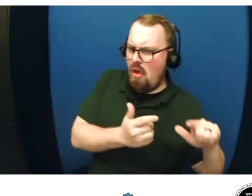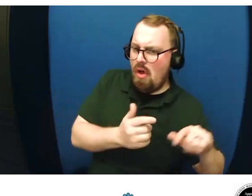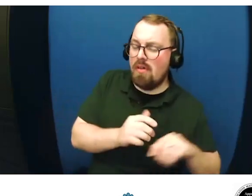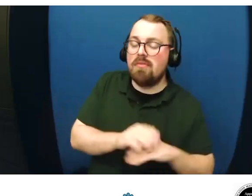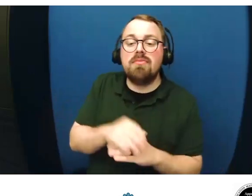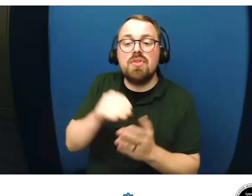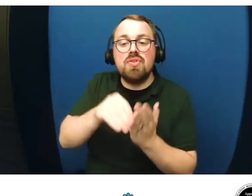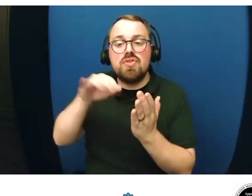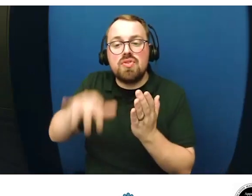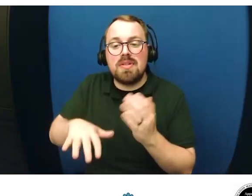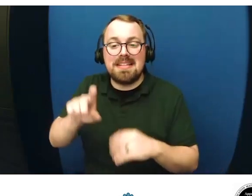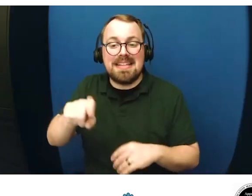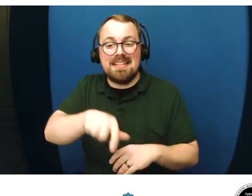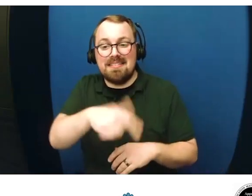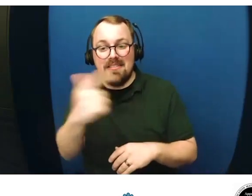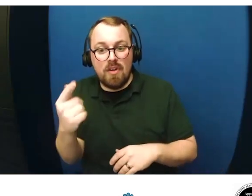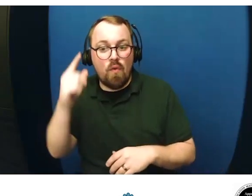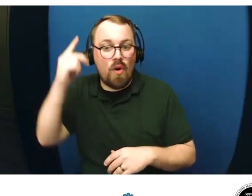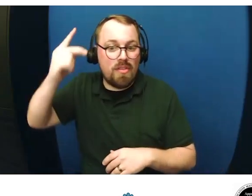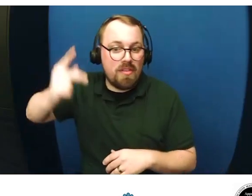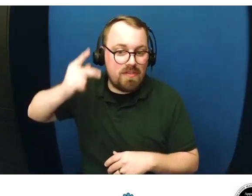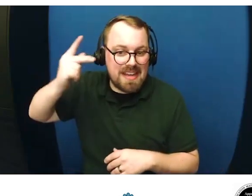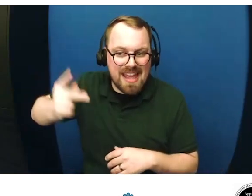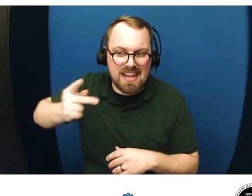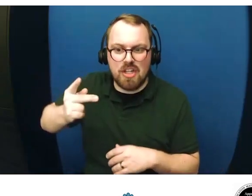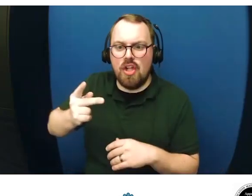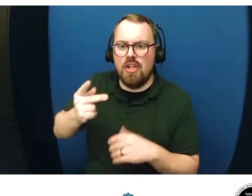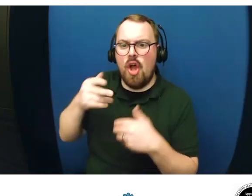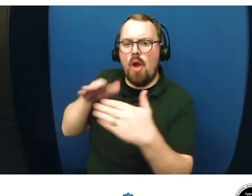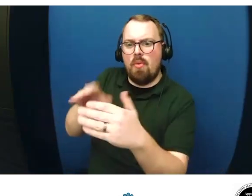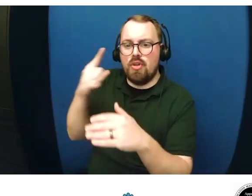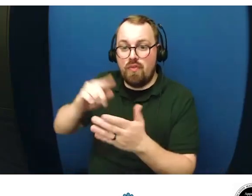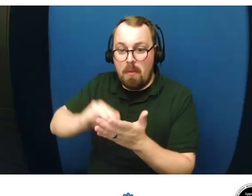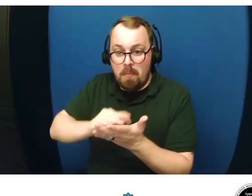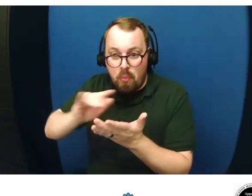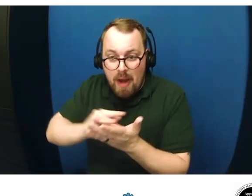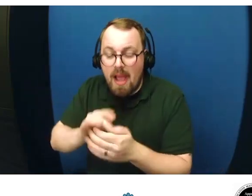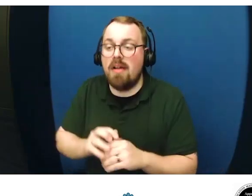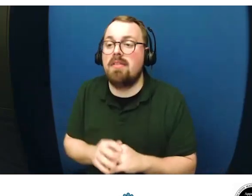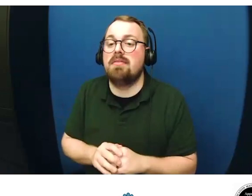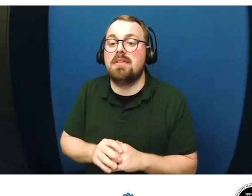need an alternate to the phonetic approach to braille? Do they need an alternate to learning